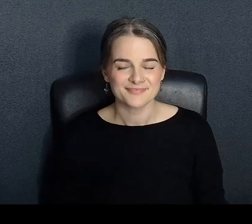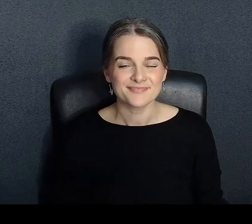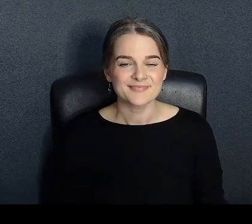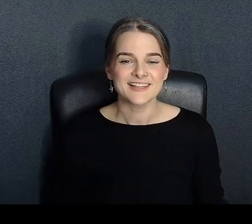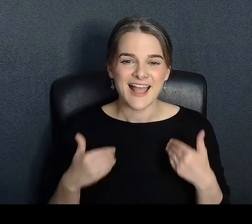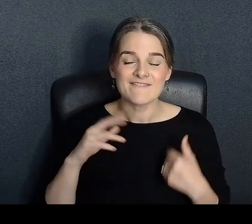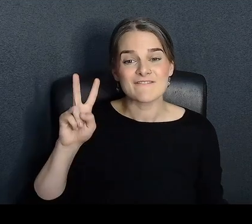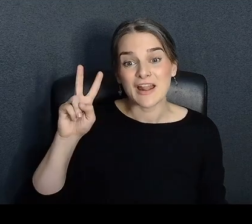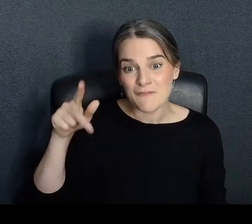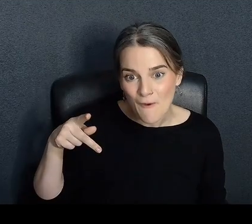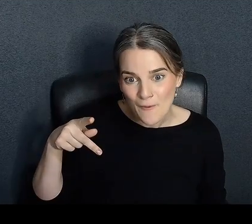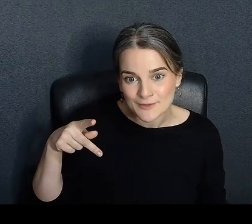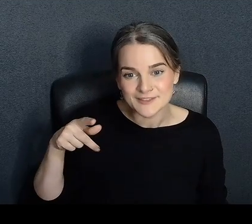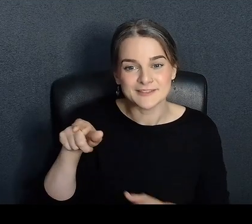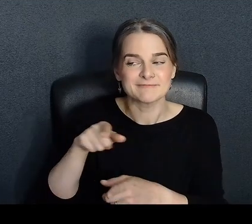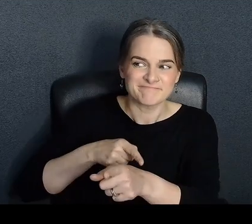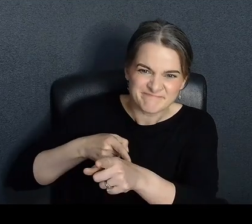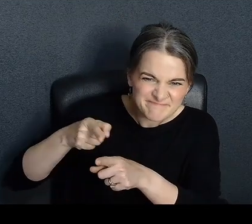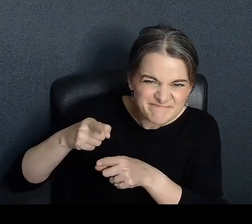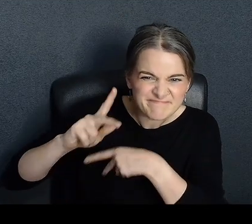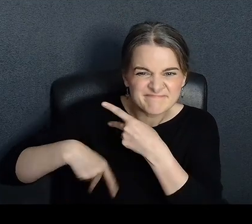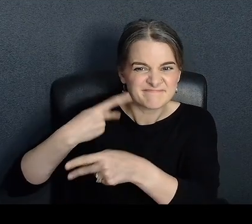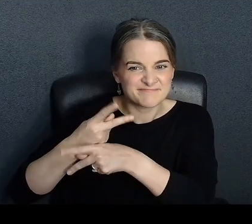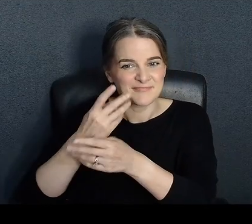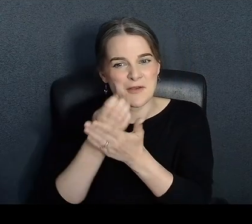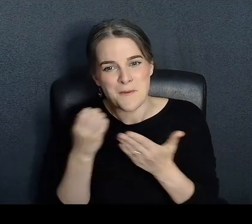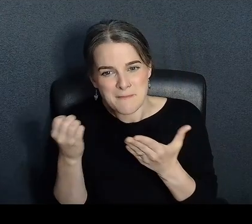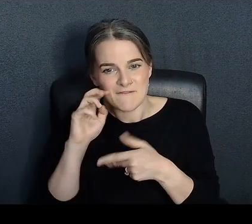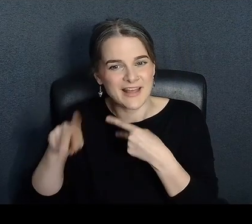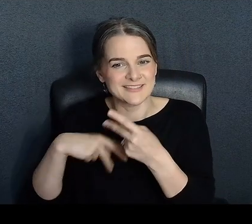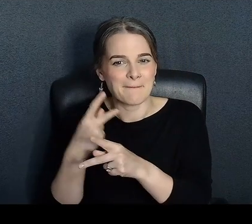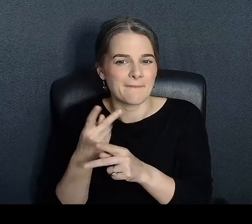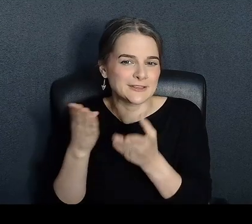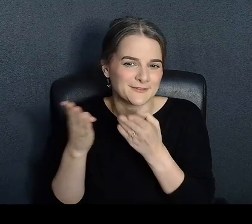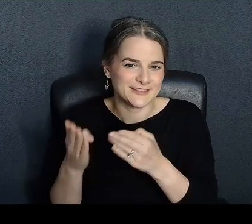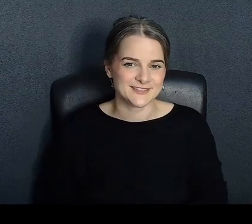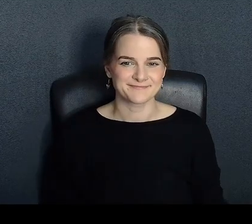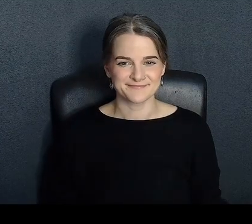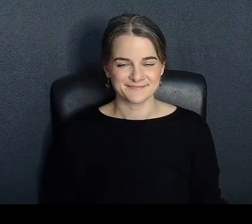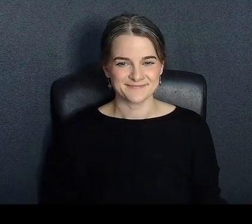for this type of service. Now there's an app for that.